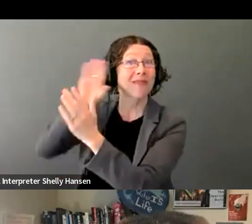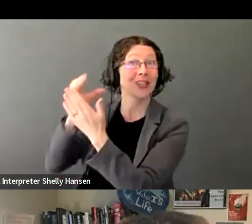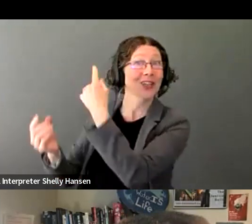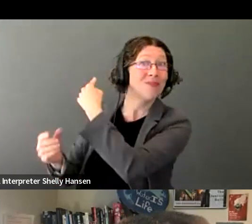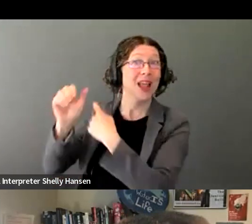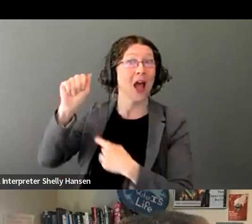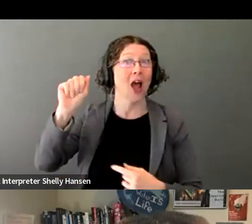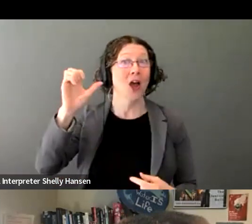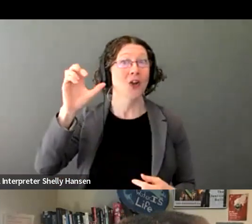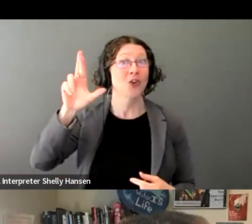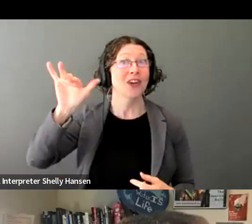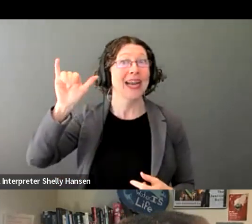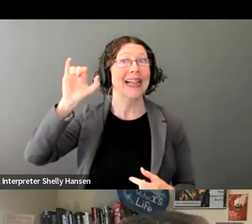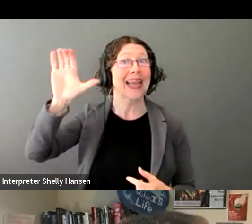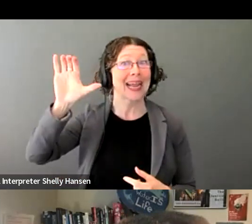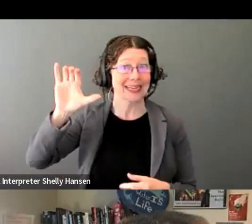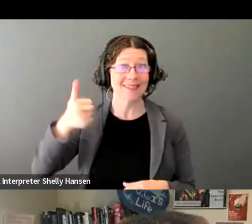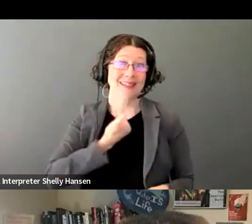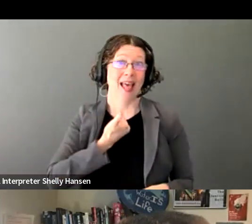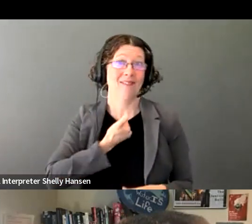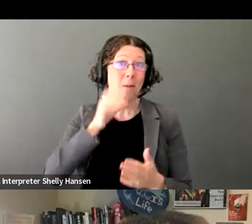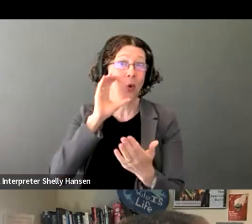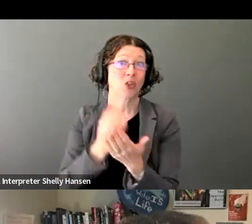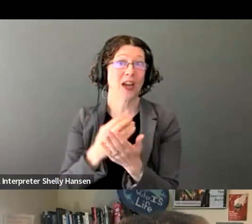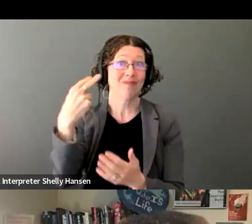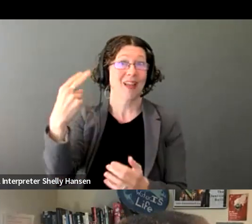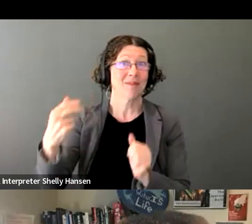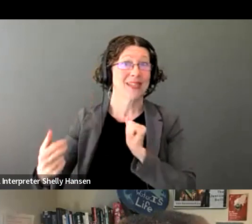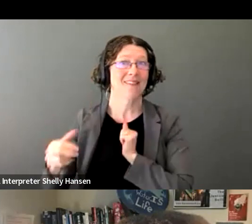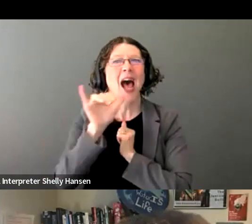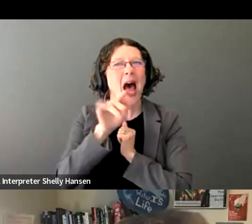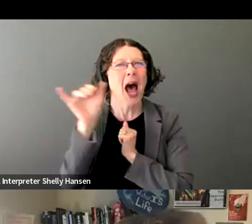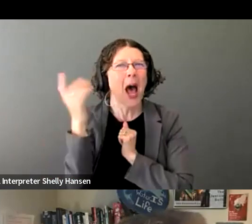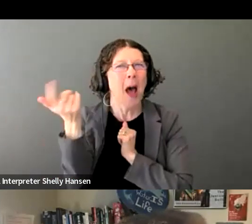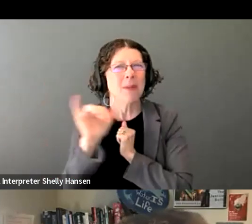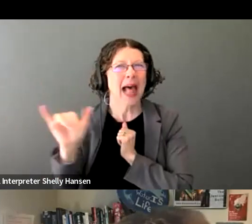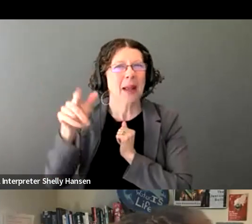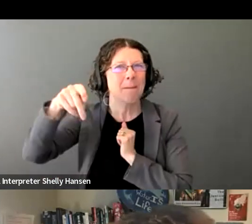here is my self-portrait, Picasso-like.